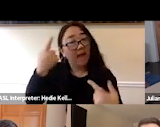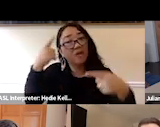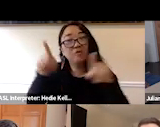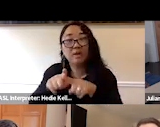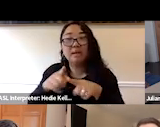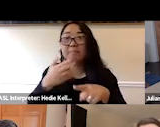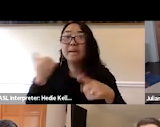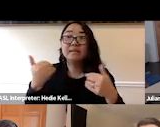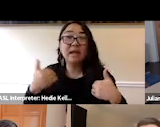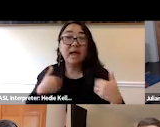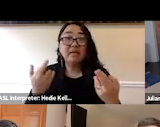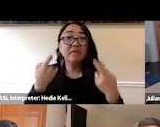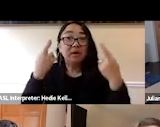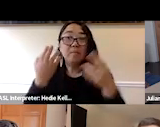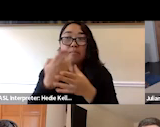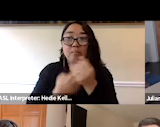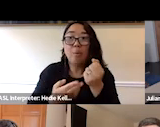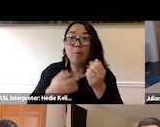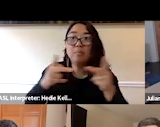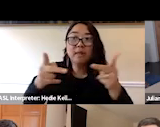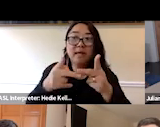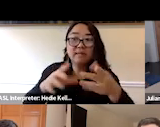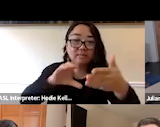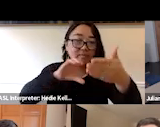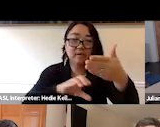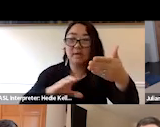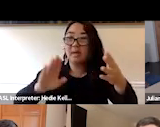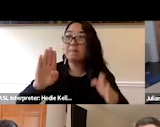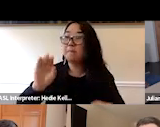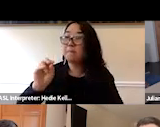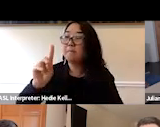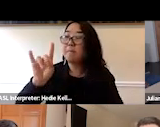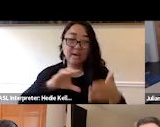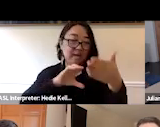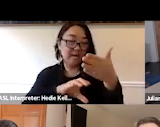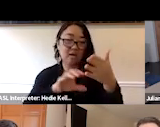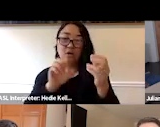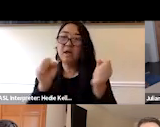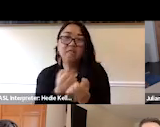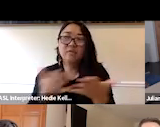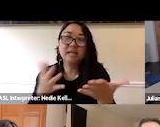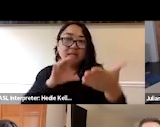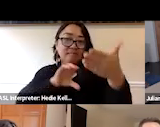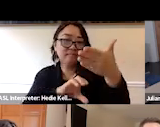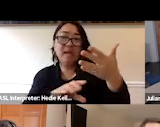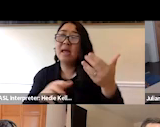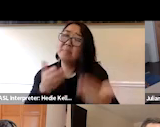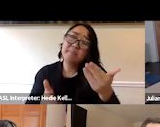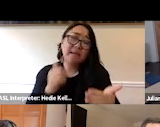So if you can put it in the body of that post so that everything is self contained there and maybe it's not as convenient as if you could just click